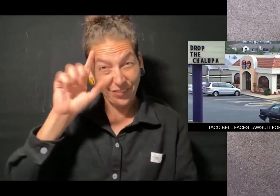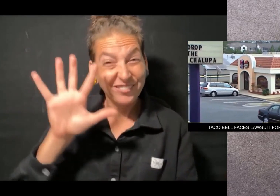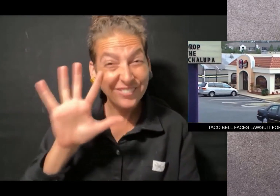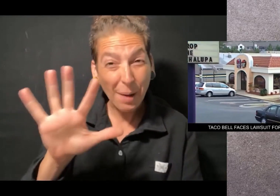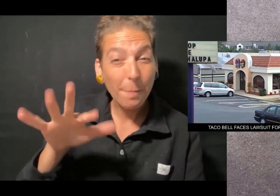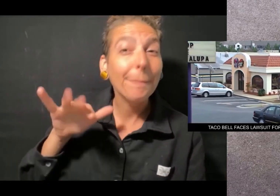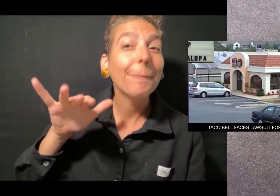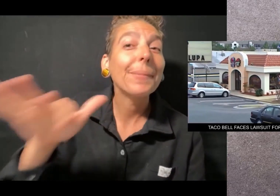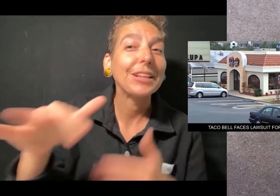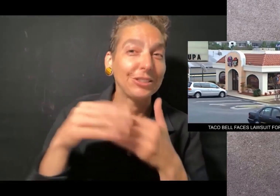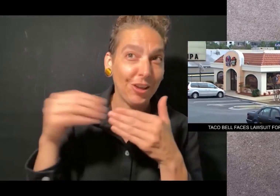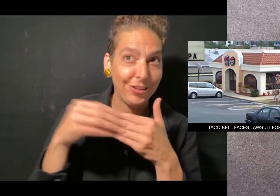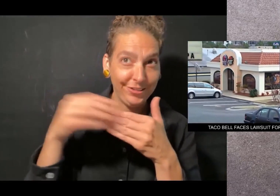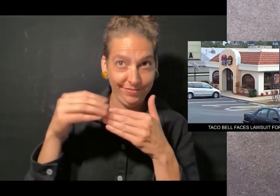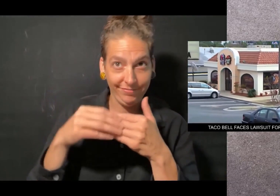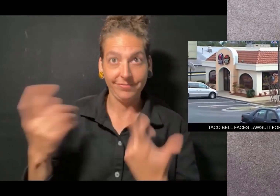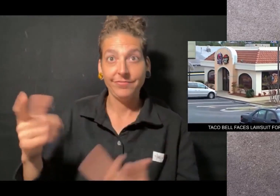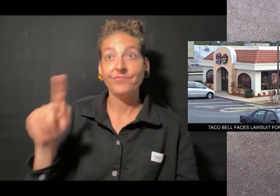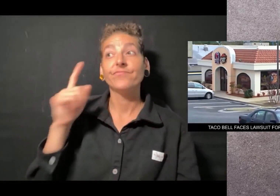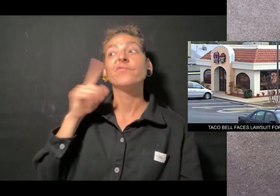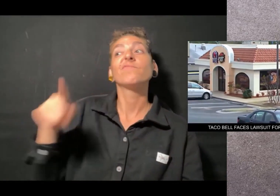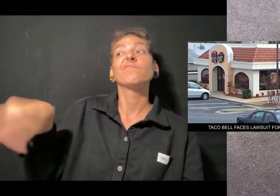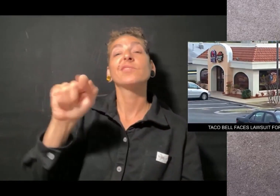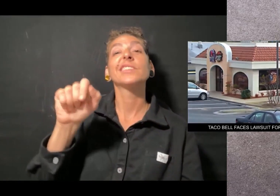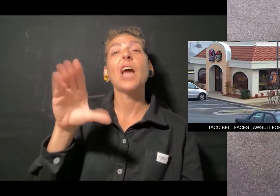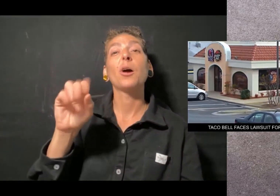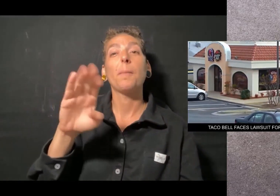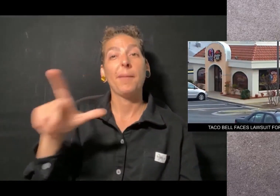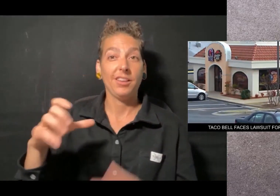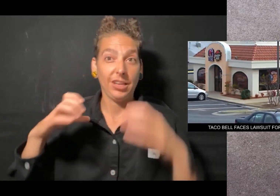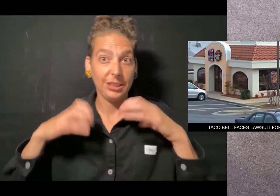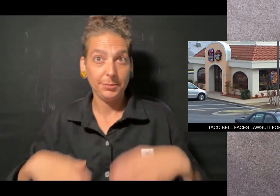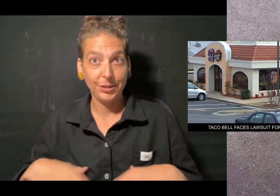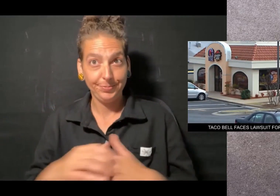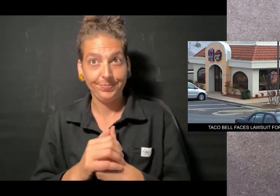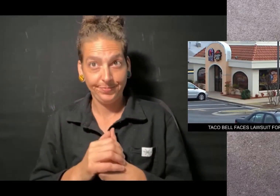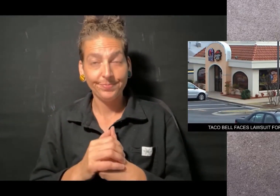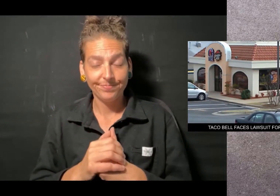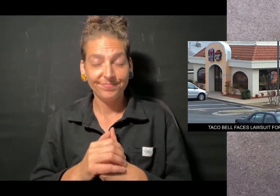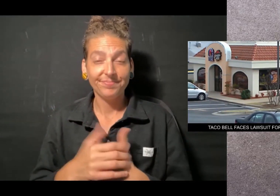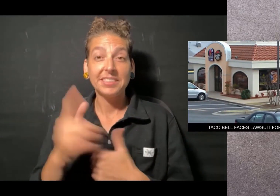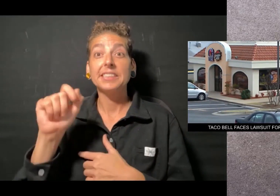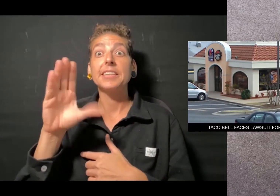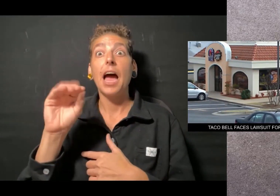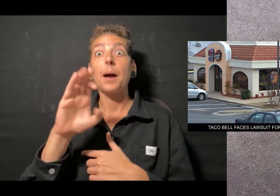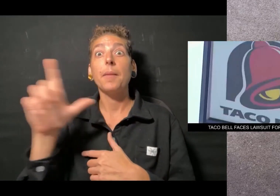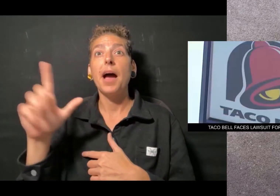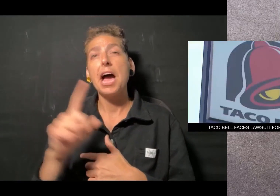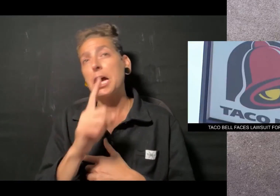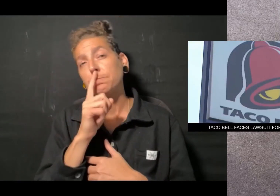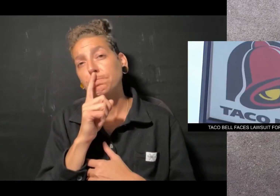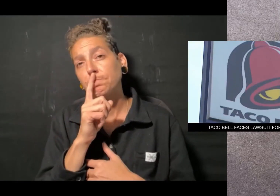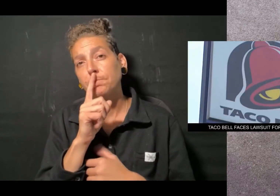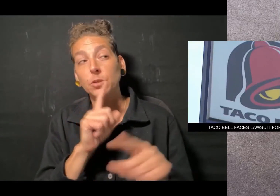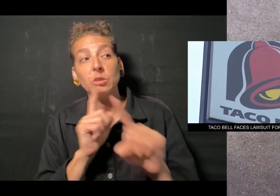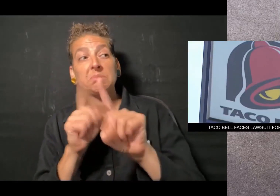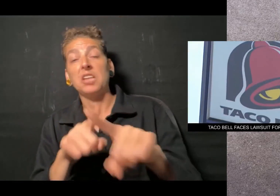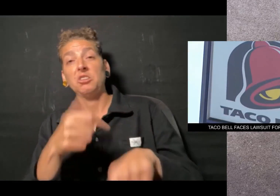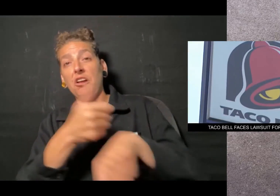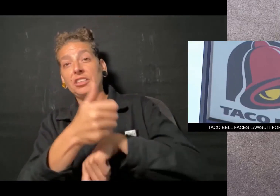lawsuit is seeking $5 million for Taco Bell customers Taco Bell has not responded to the